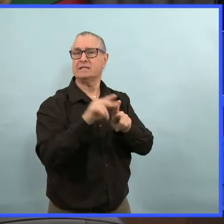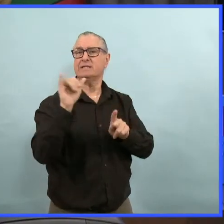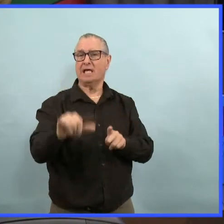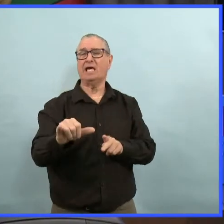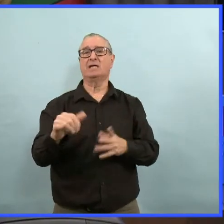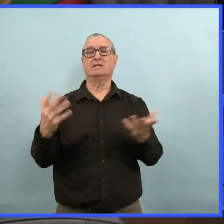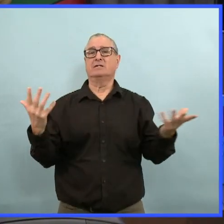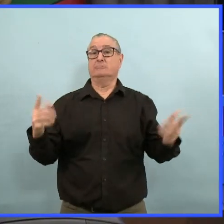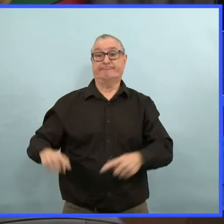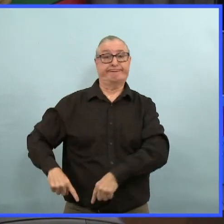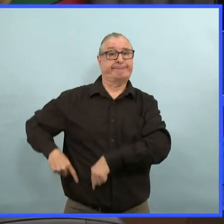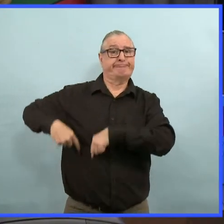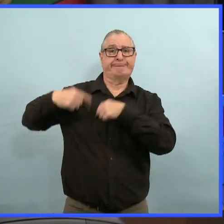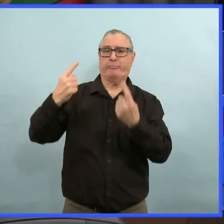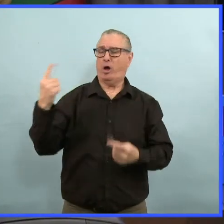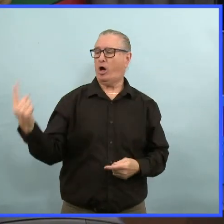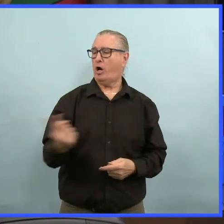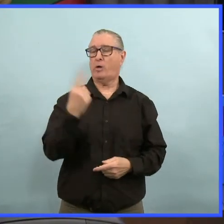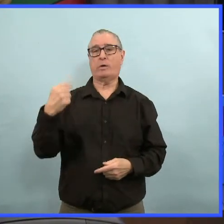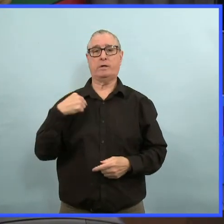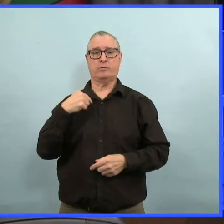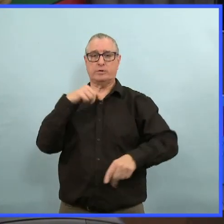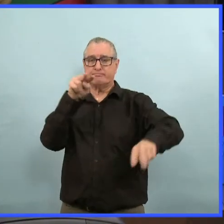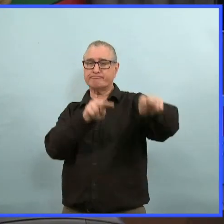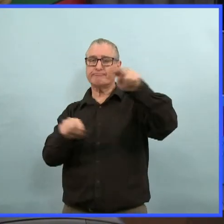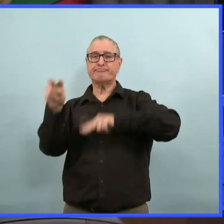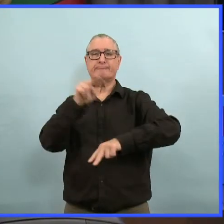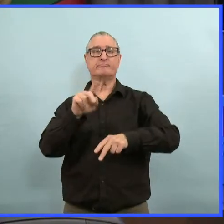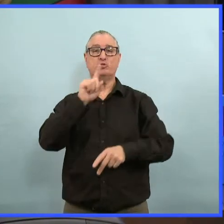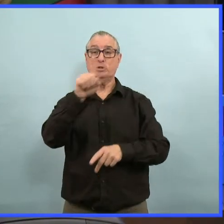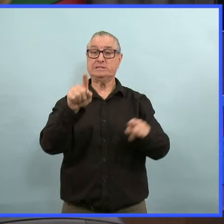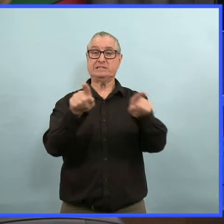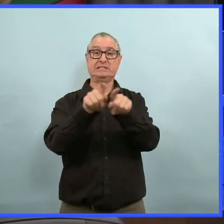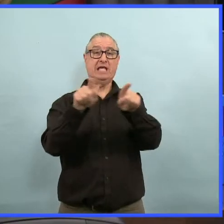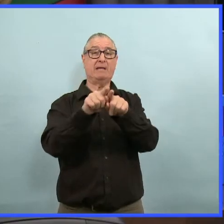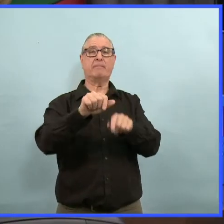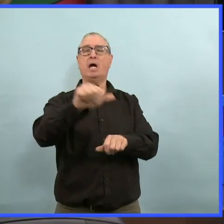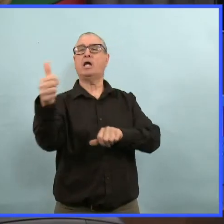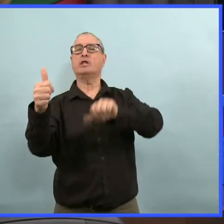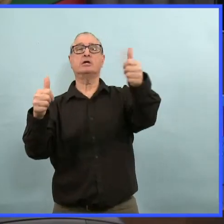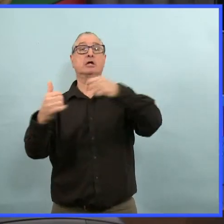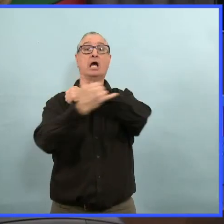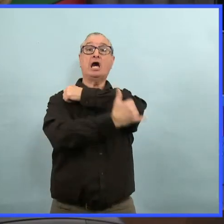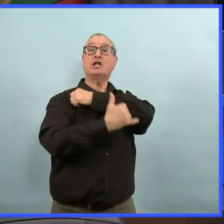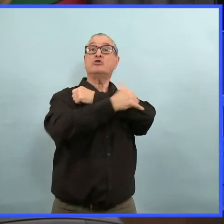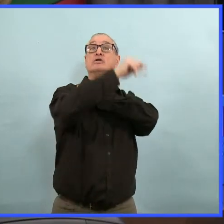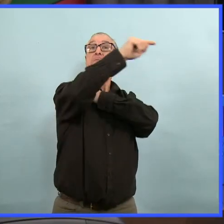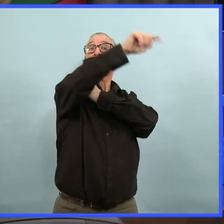either here or anywhere else actually in the world once a patient does not require acute care or that